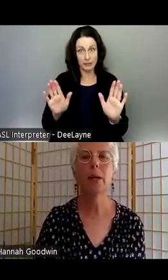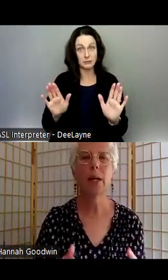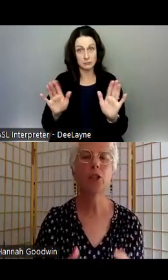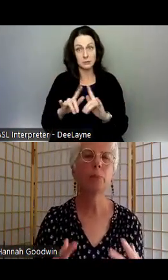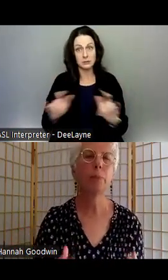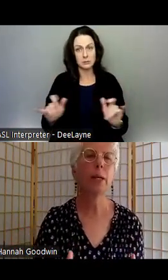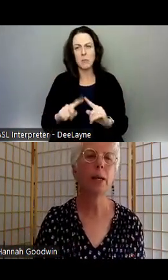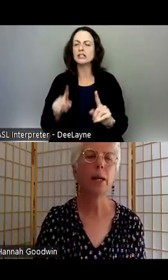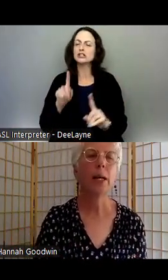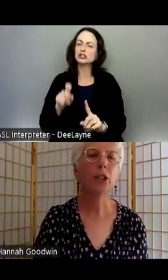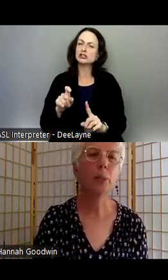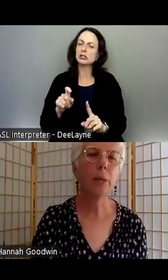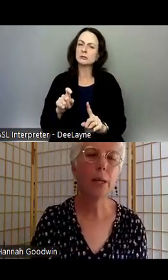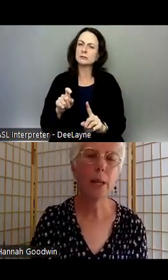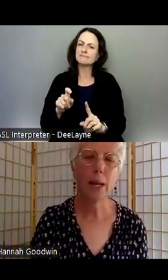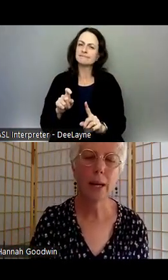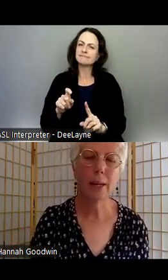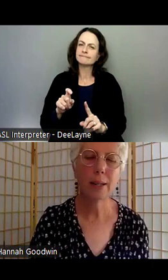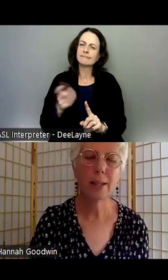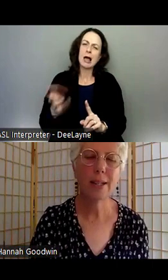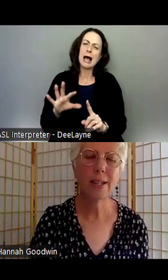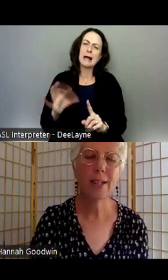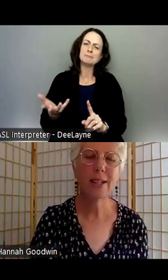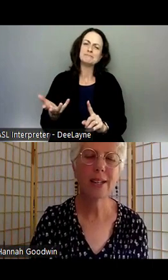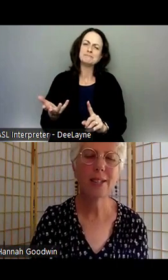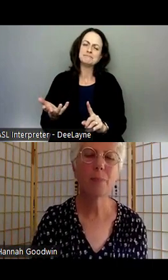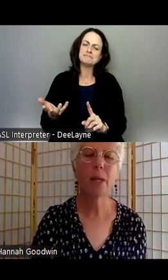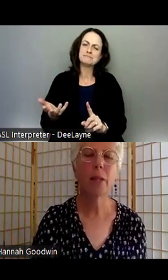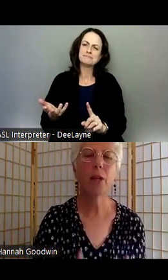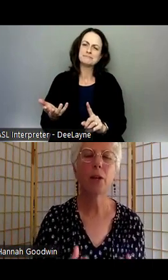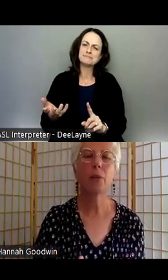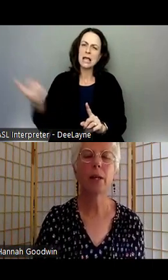But it should be something that you can really imagine